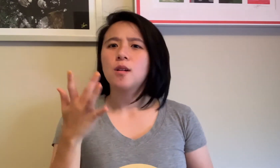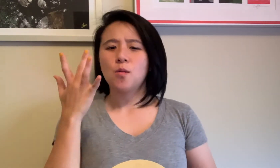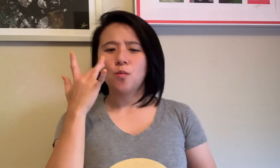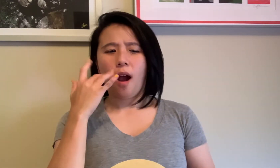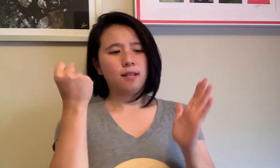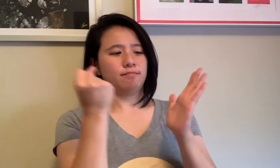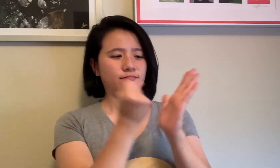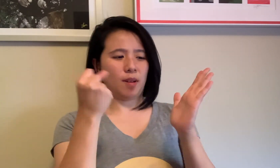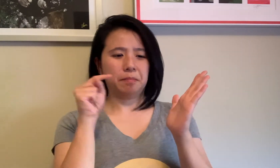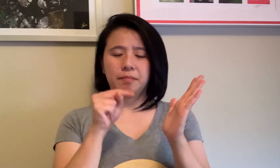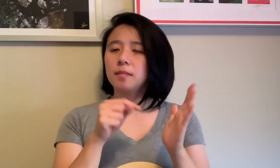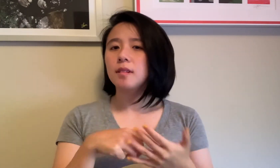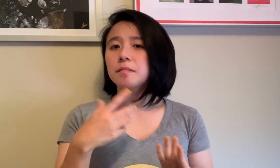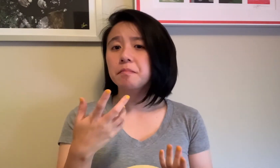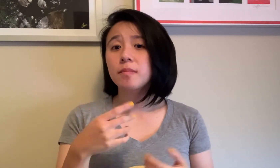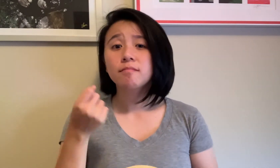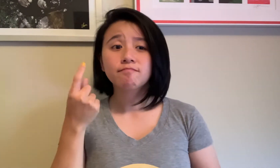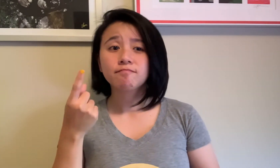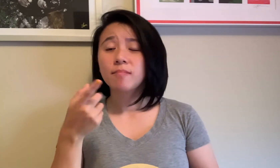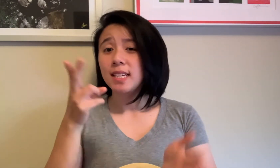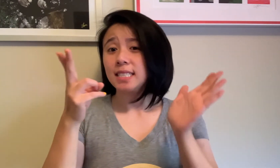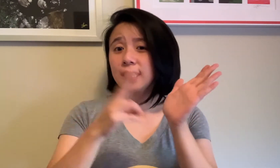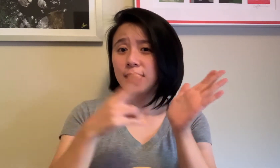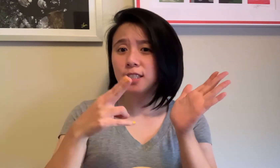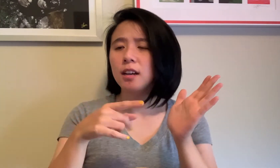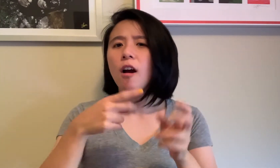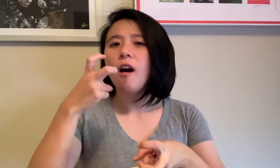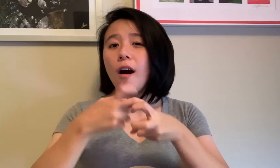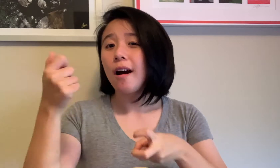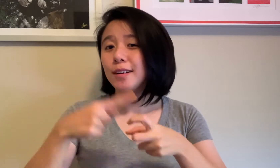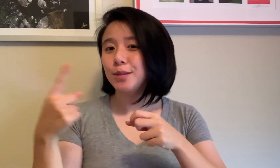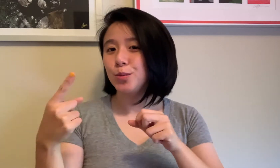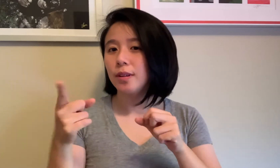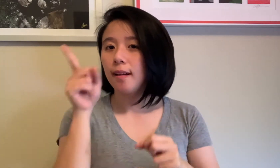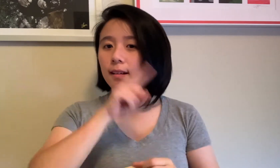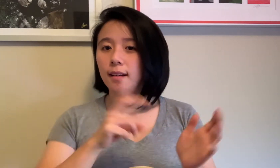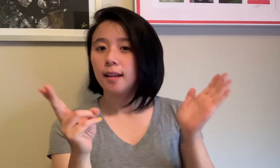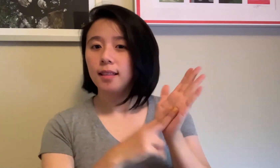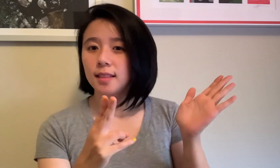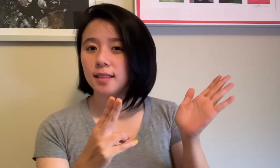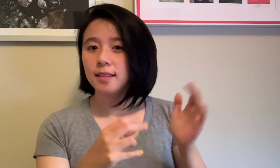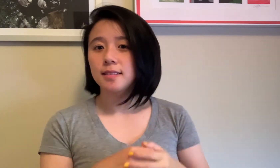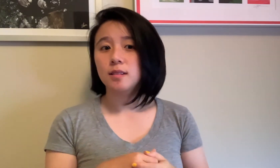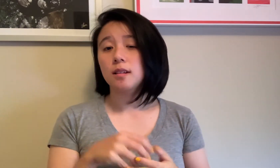Why was chops created? Chop signatures are much harder to forge.